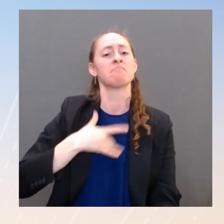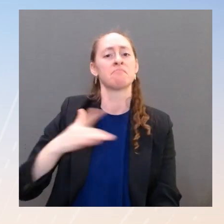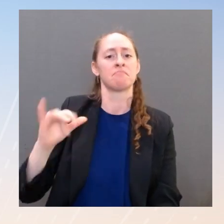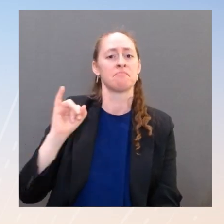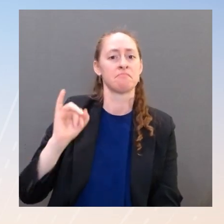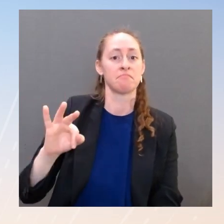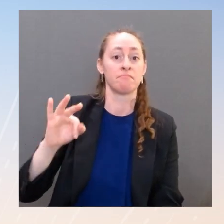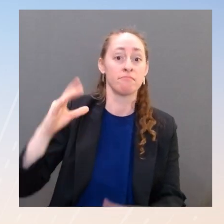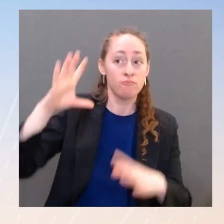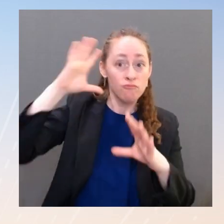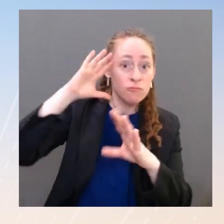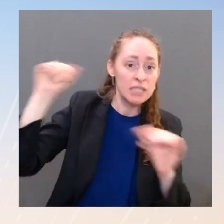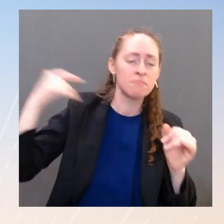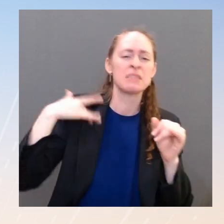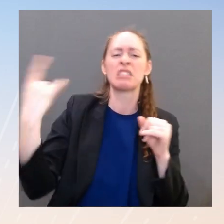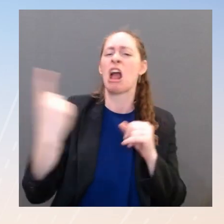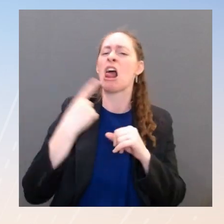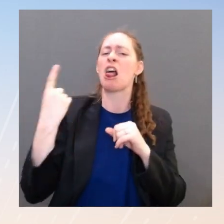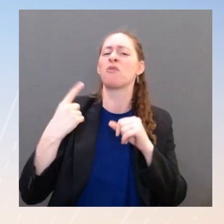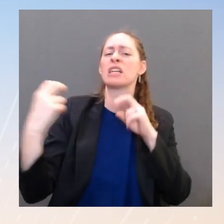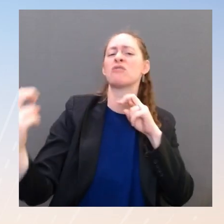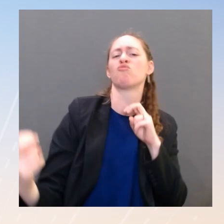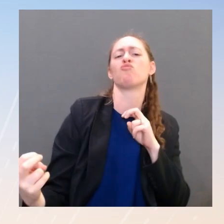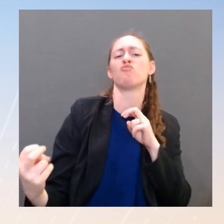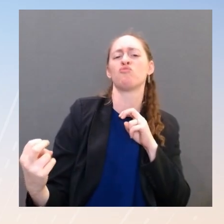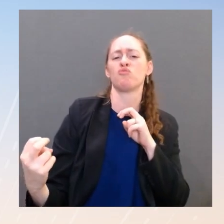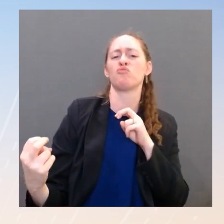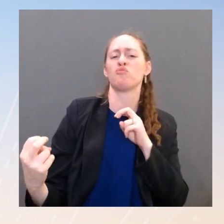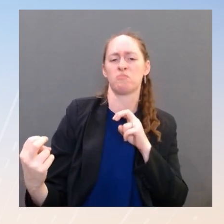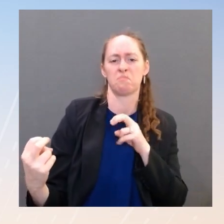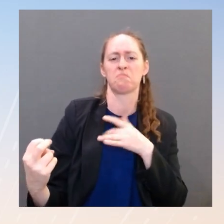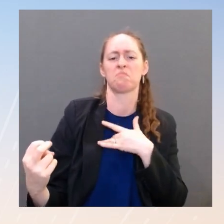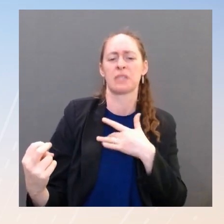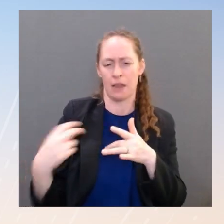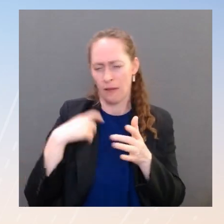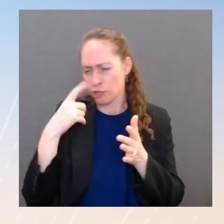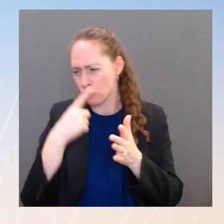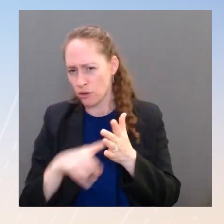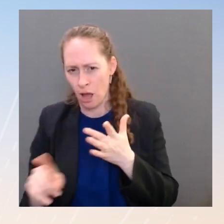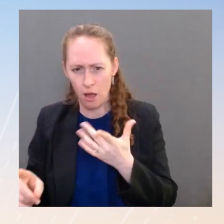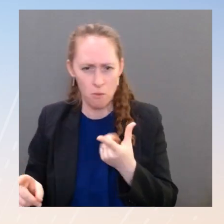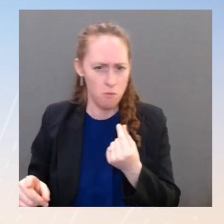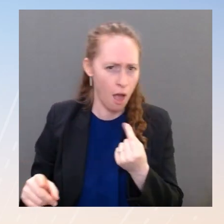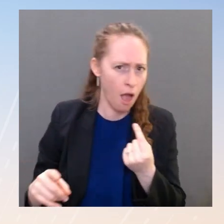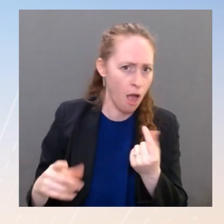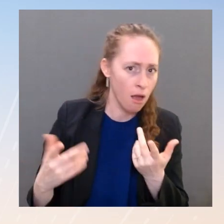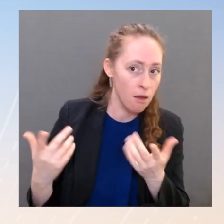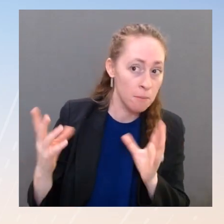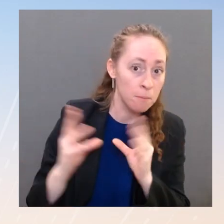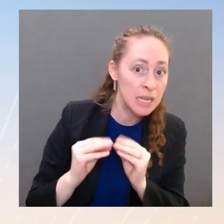that she would be participating in. Go ahead, Peter. The Press: Thank you, Jen. So, the DHS Secretary is now talking about people